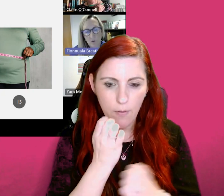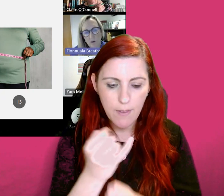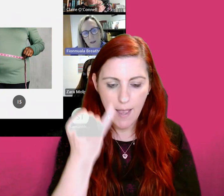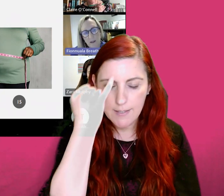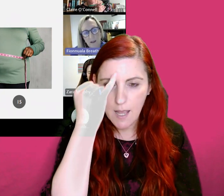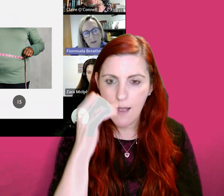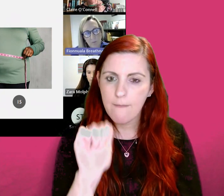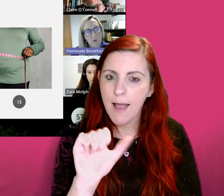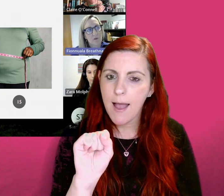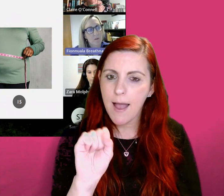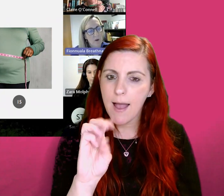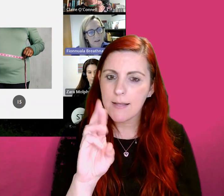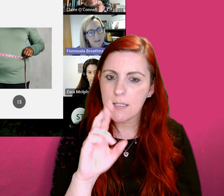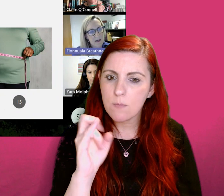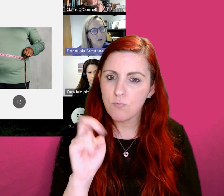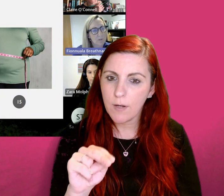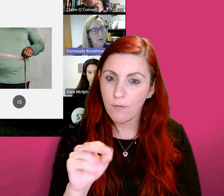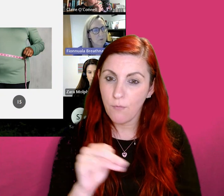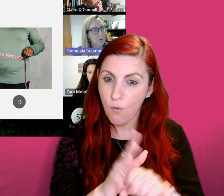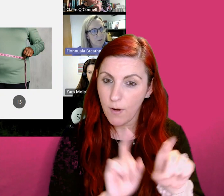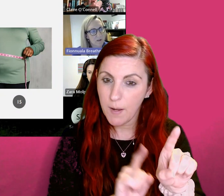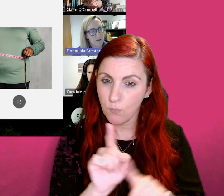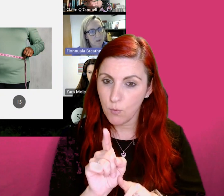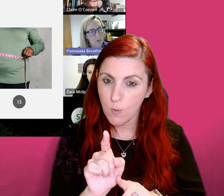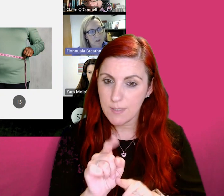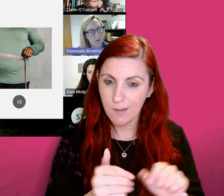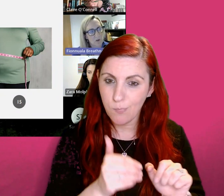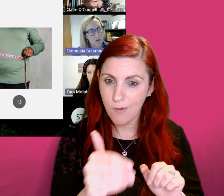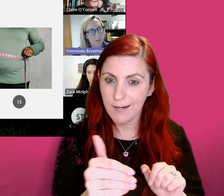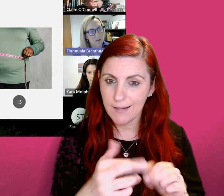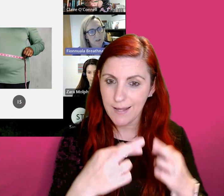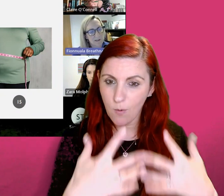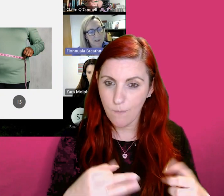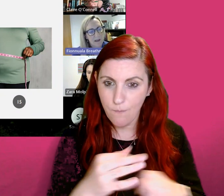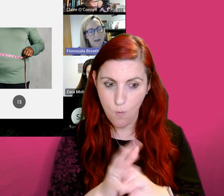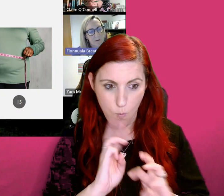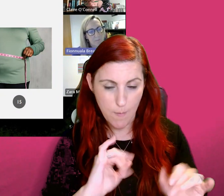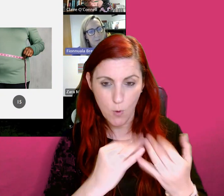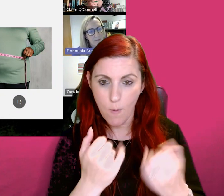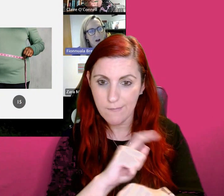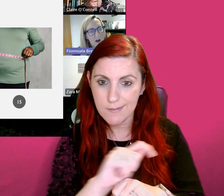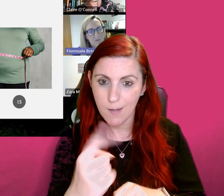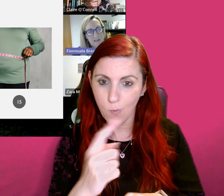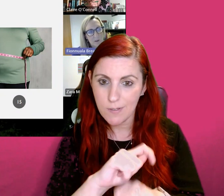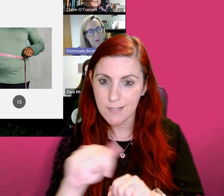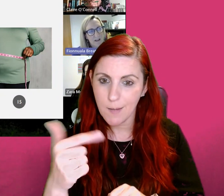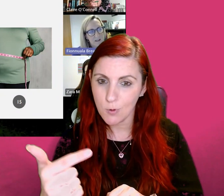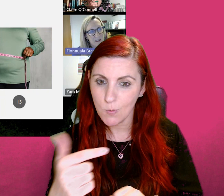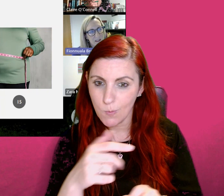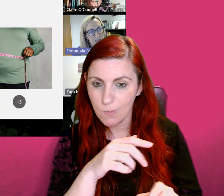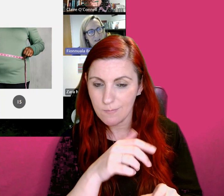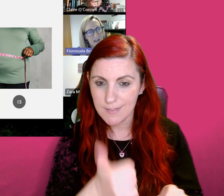for improving pregnancy outcome in women with type 1 and type two diabetes um high-risk pregnancy is